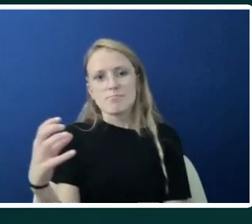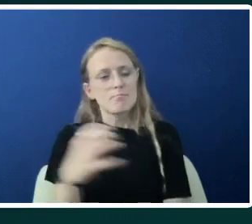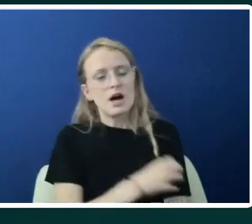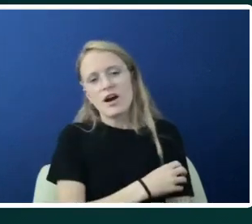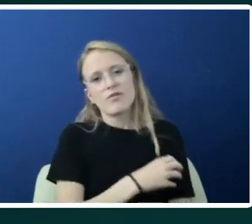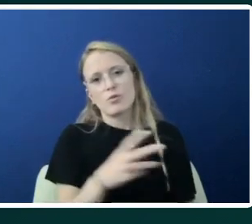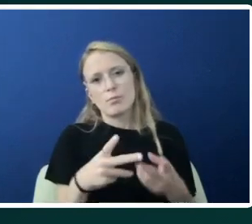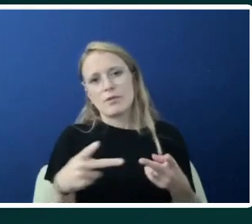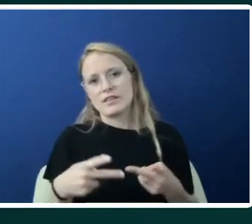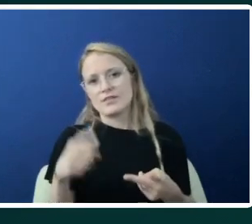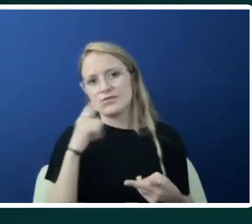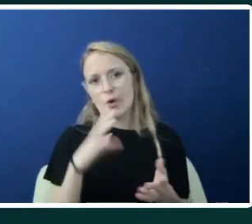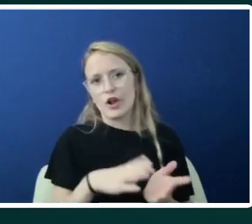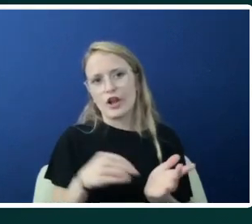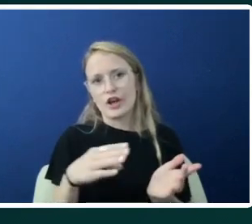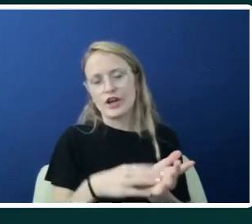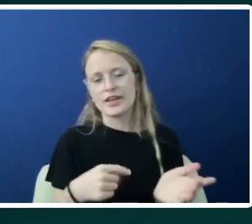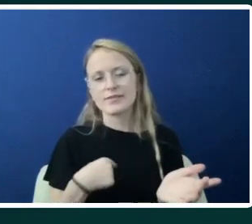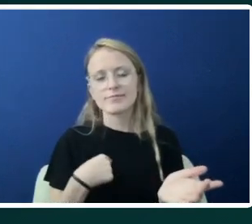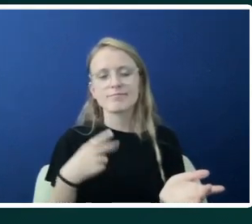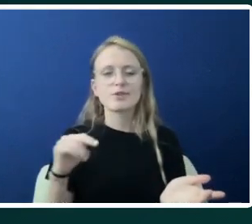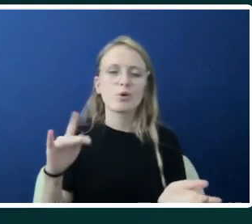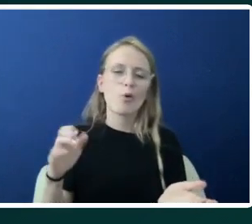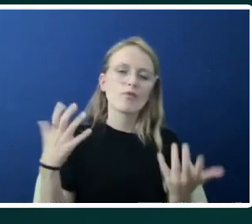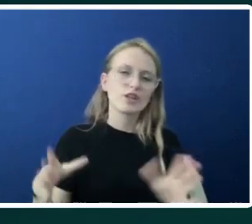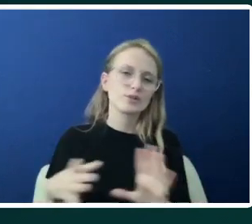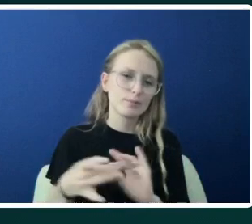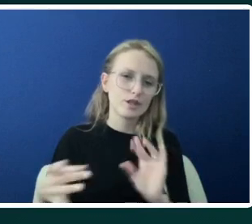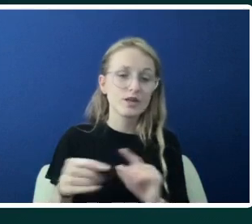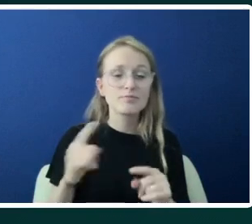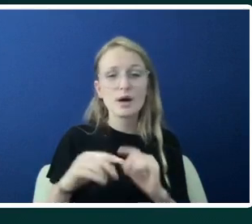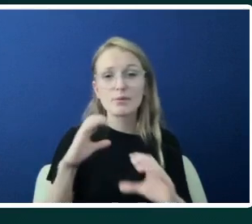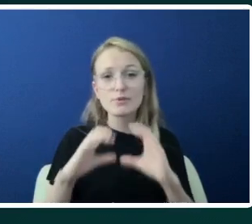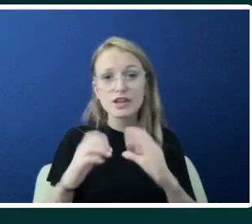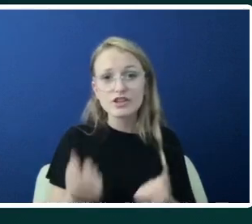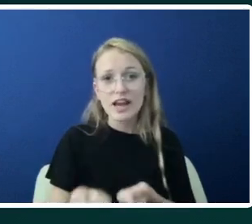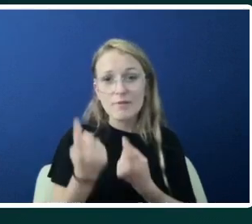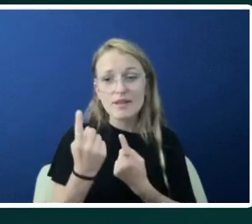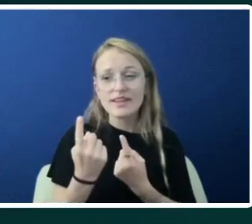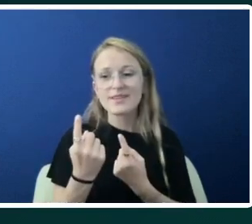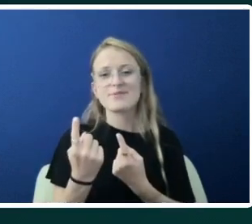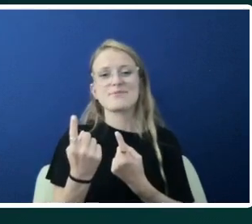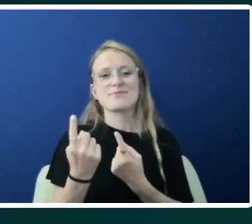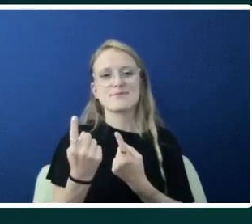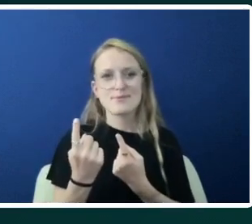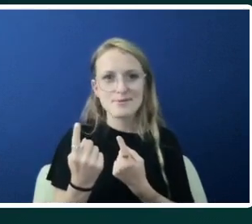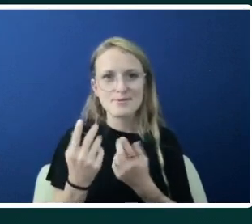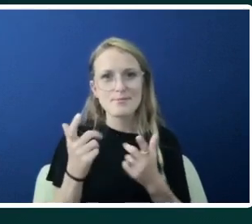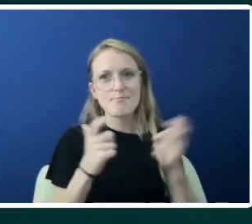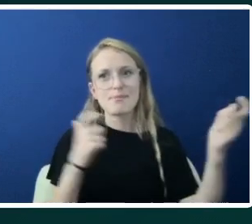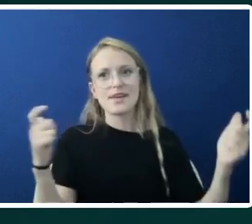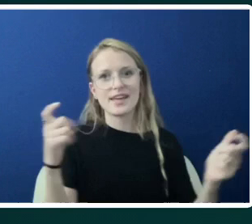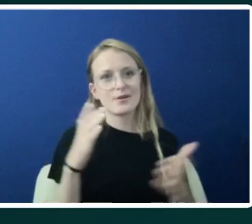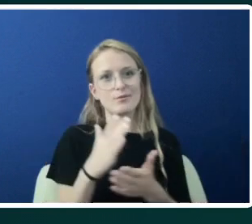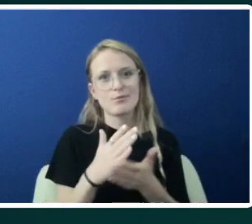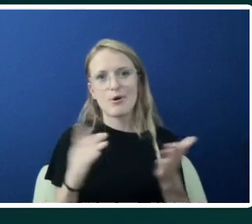And again, I know that Nicole already talked about this, but that communication and empathy piece was a huge thing for my students to really think